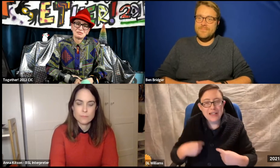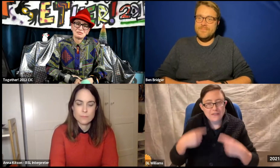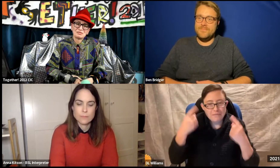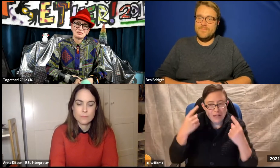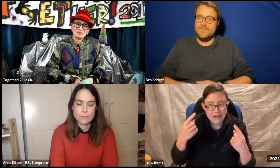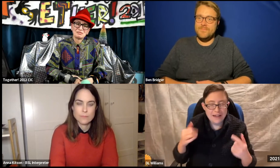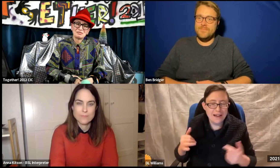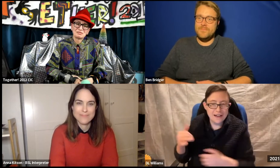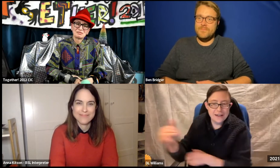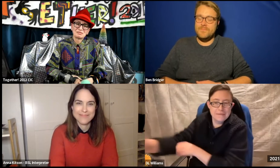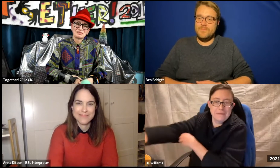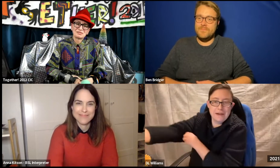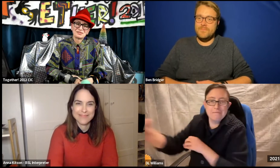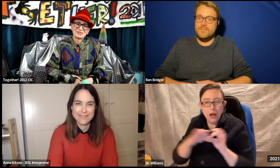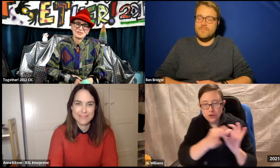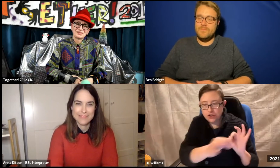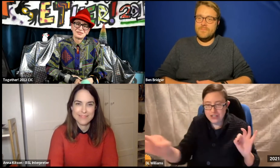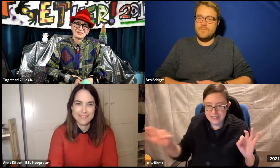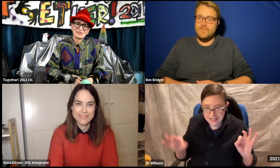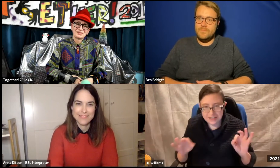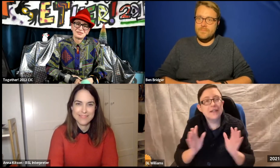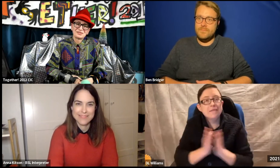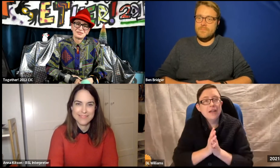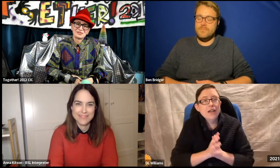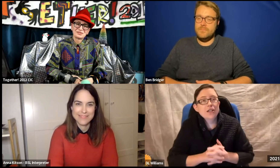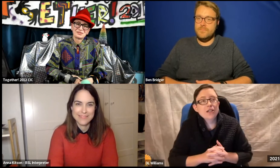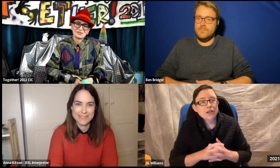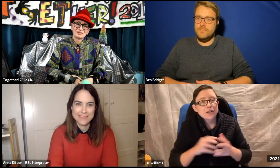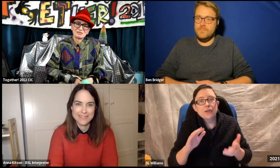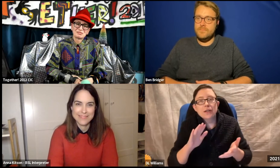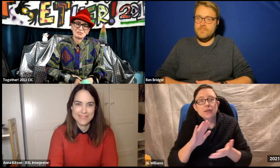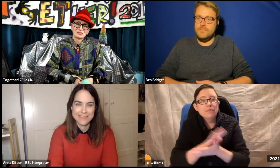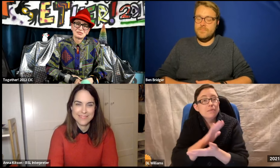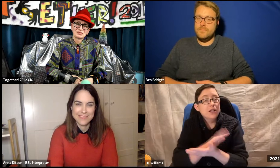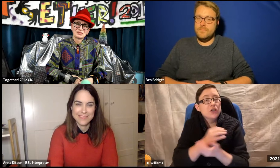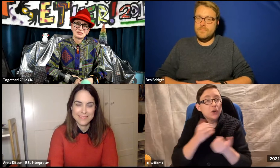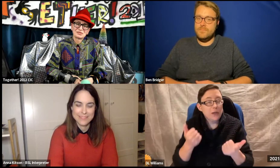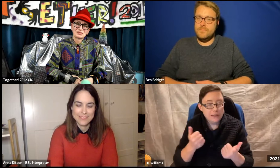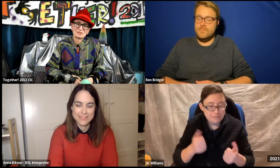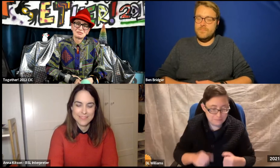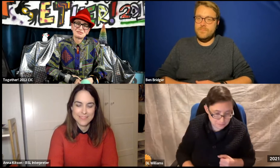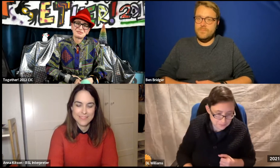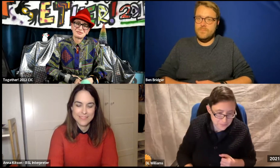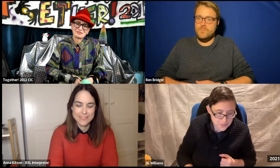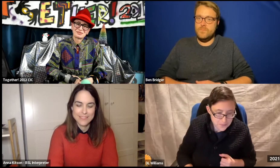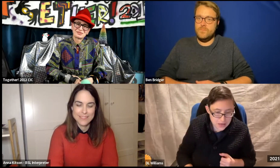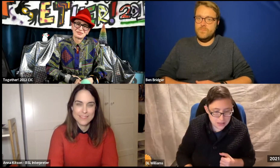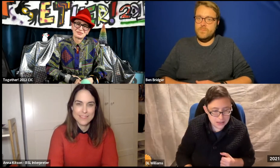see of me and boundaries.